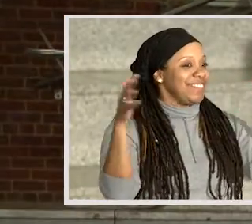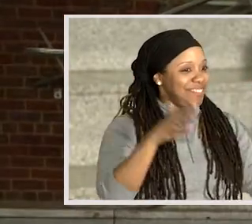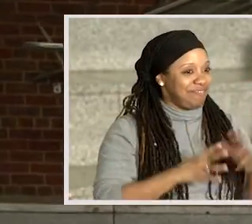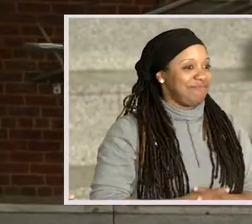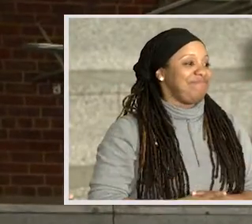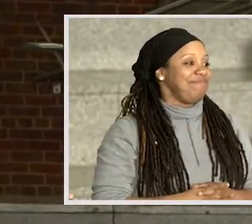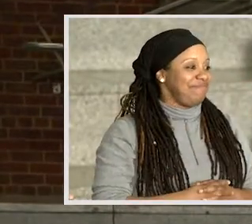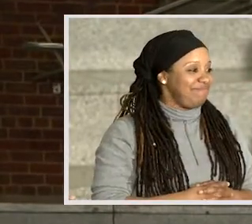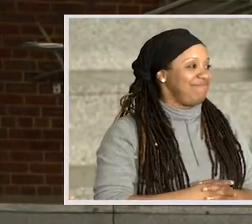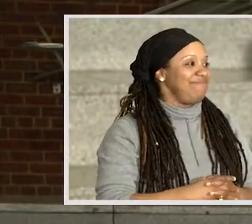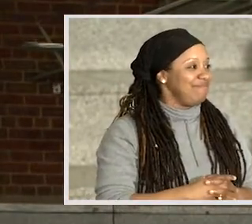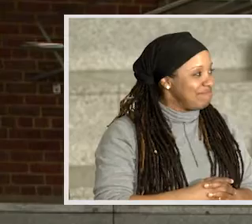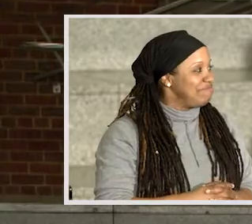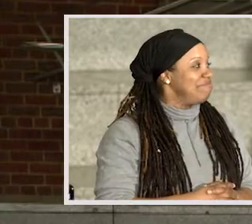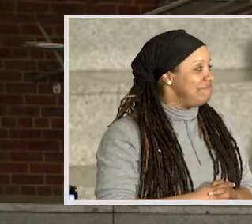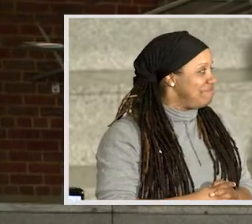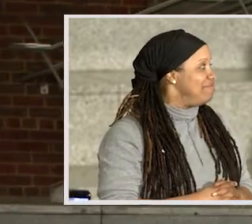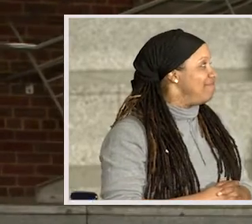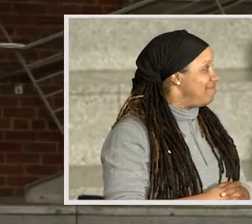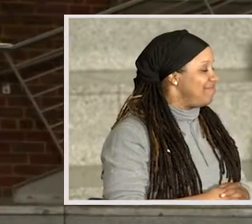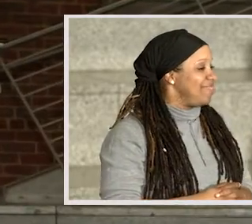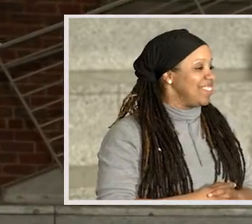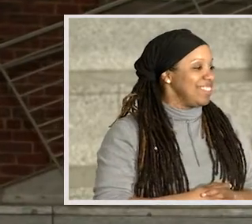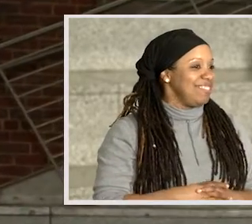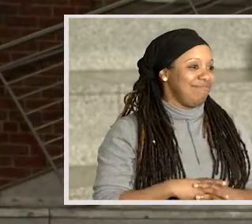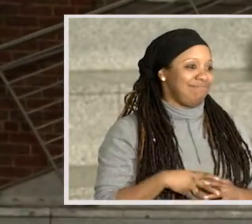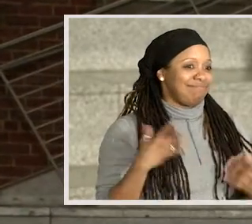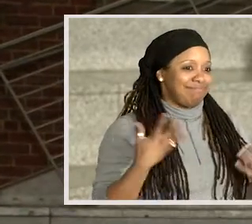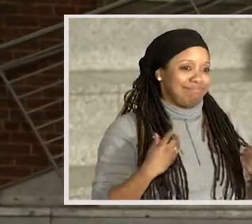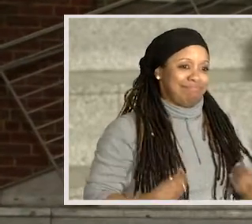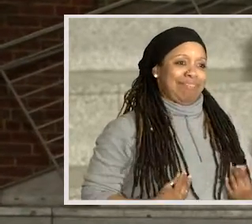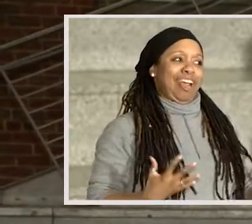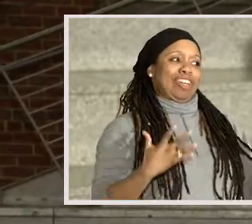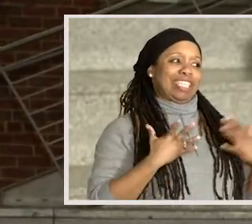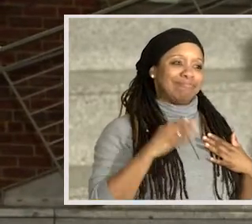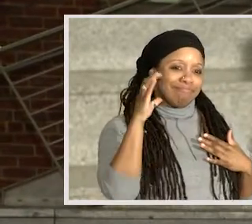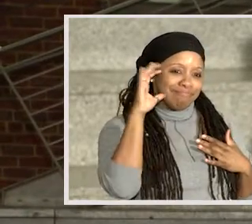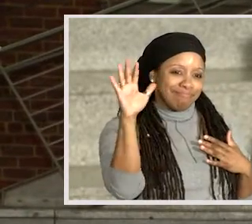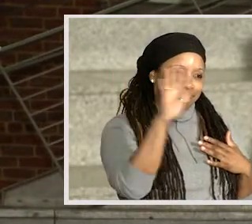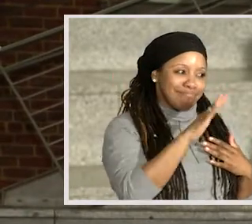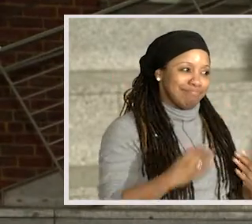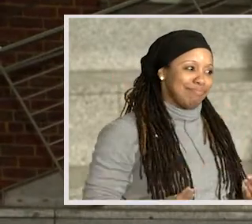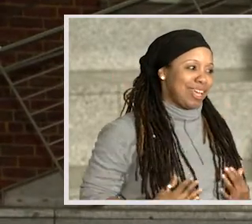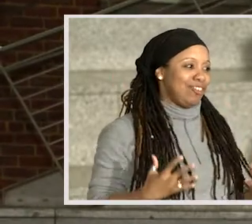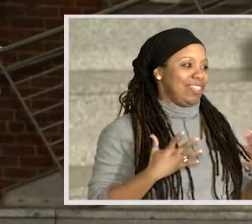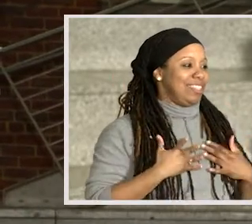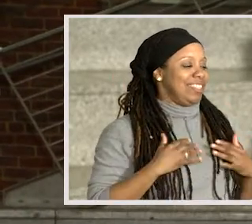I GOT A CHANCE TO TALK TO A LOT OF YOU AND HEAR